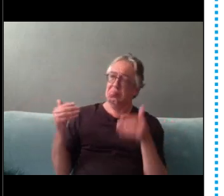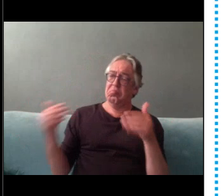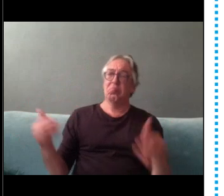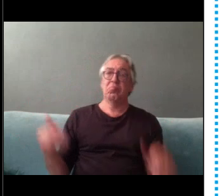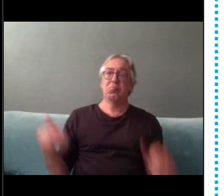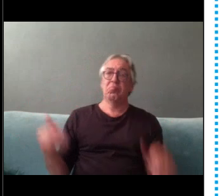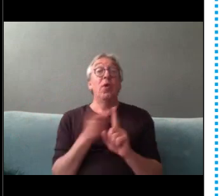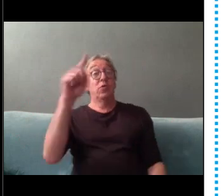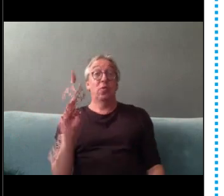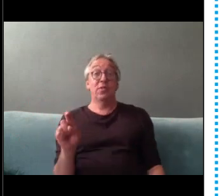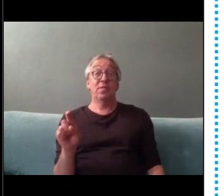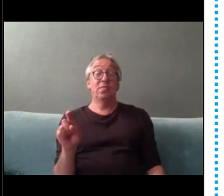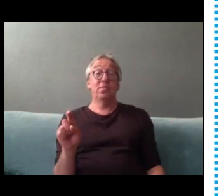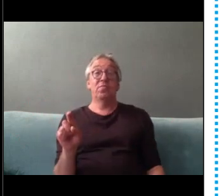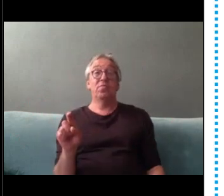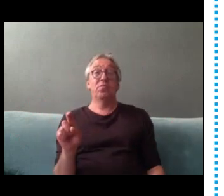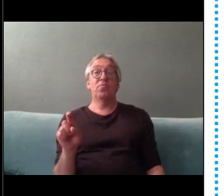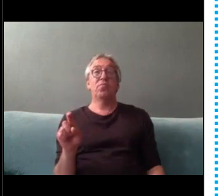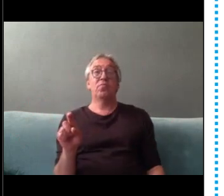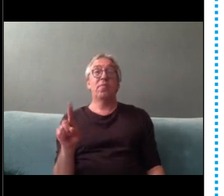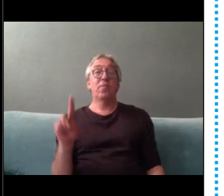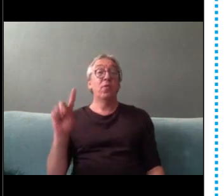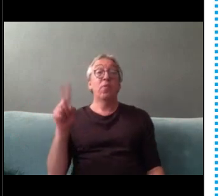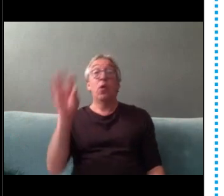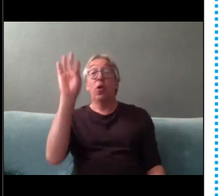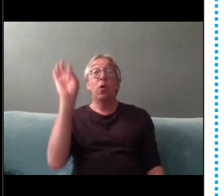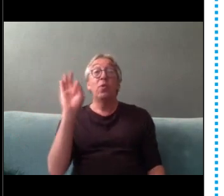about the information and the rail regulation,